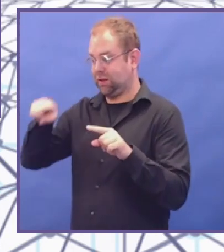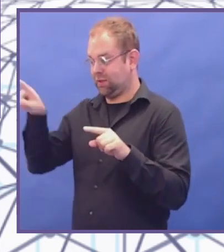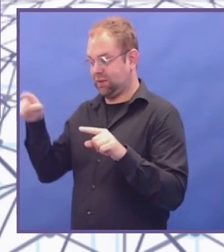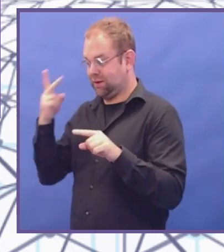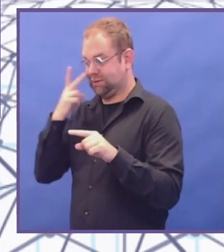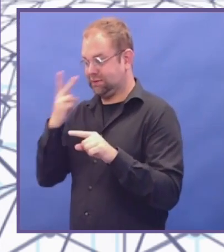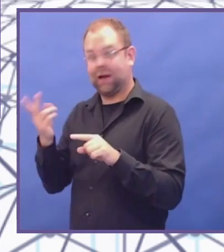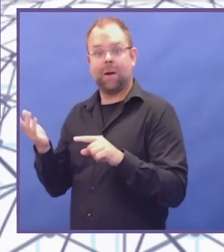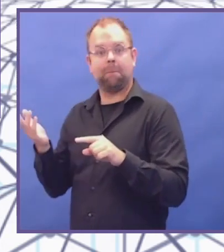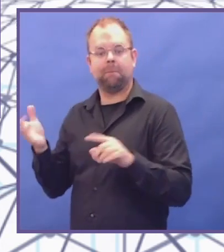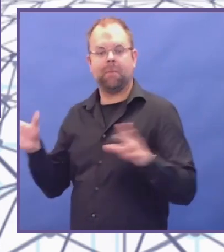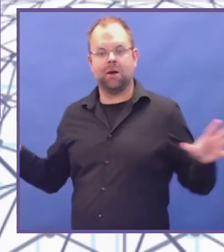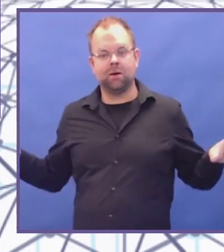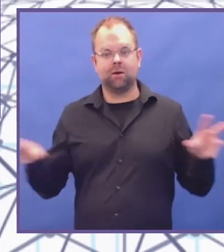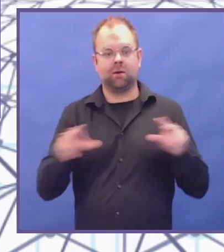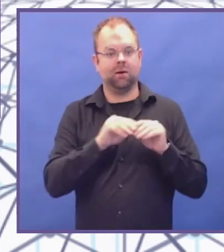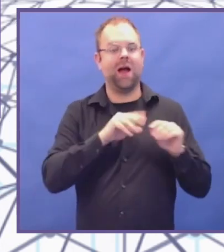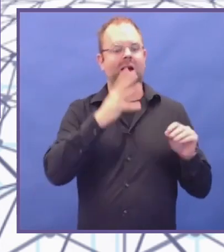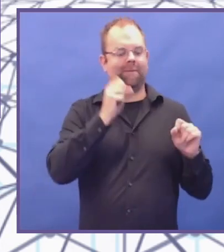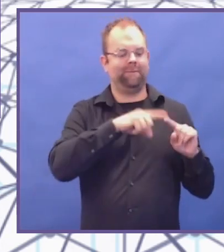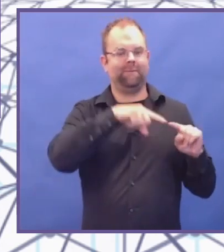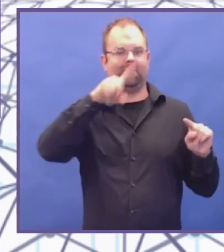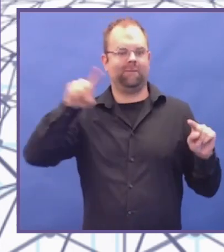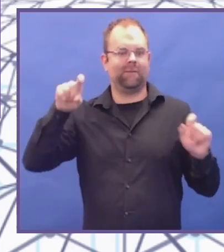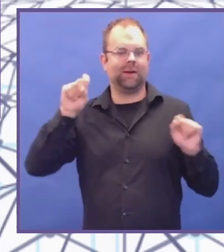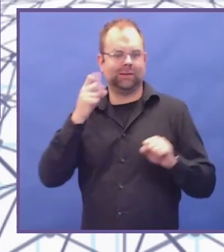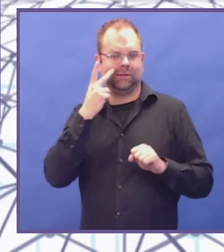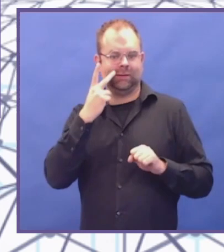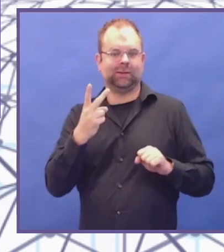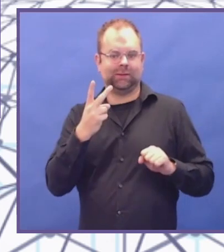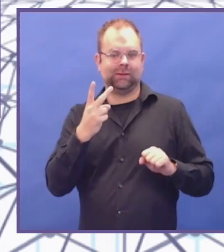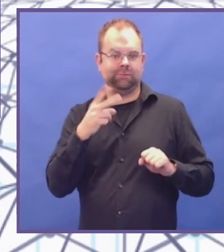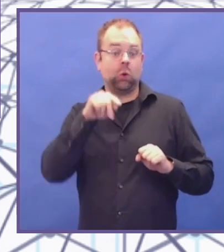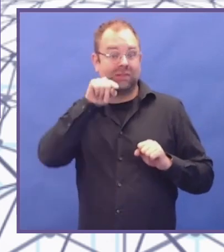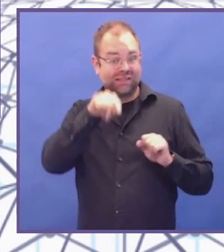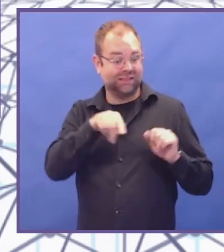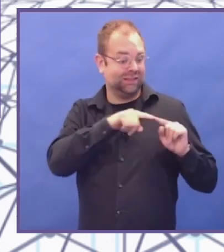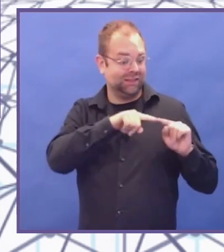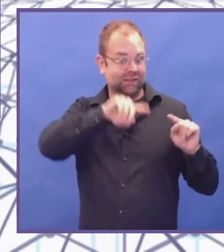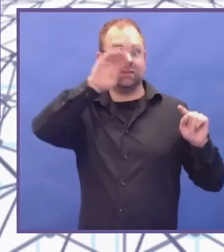But obviously not, because here I am. But they are very important because we typically